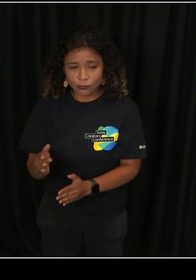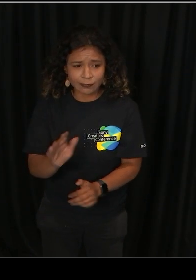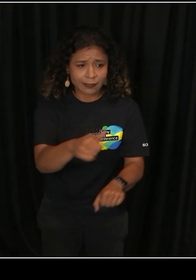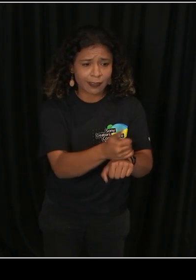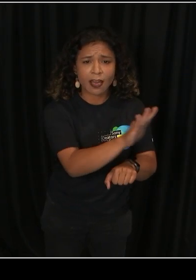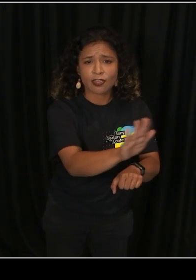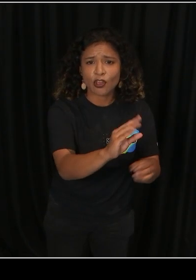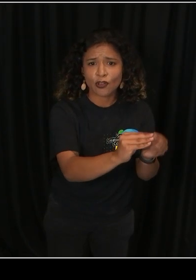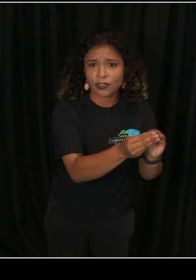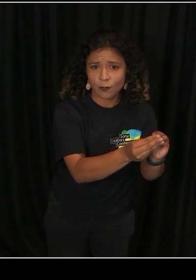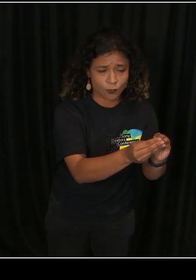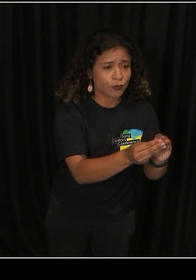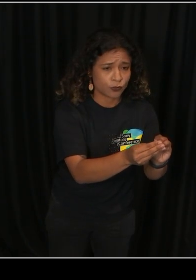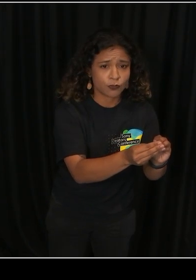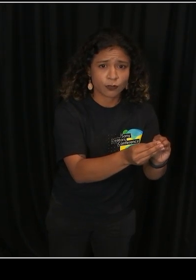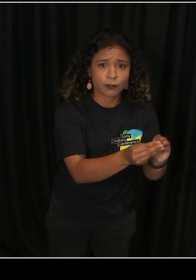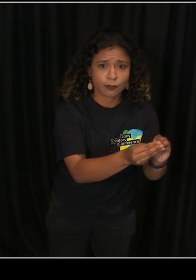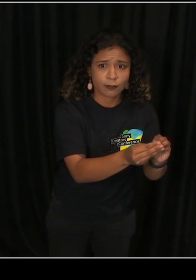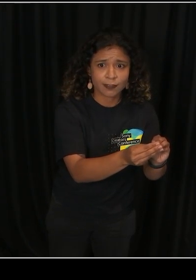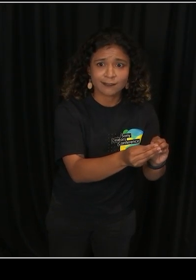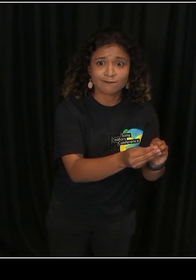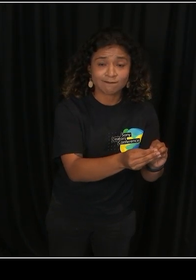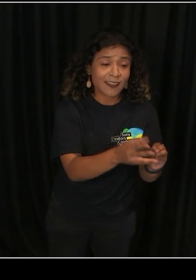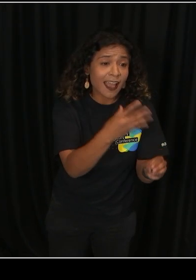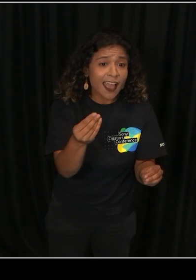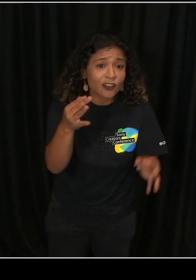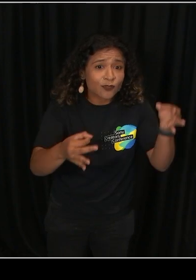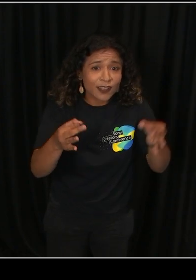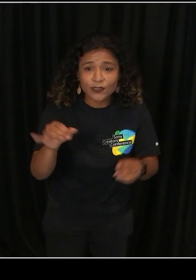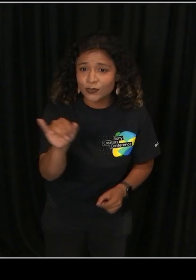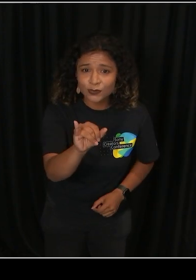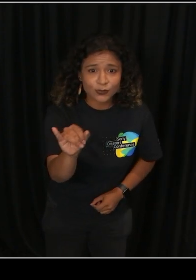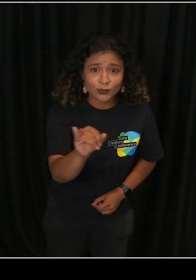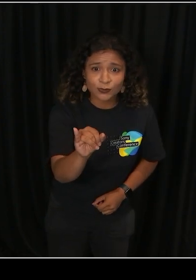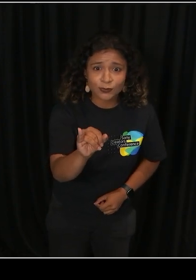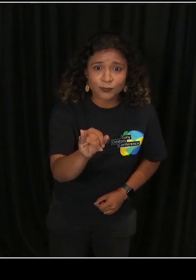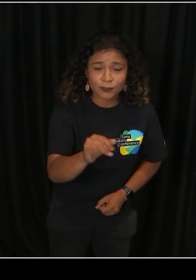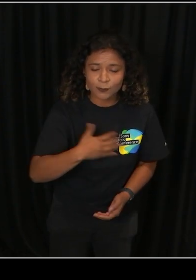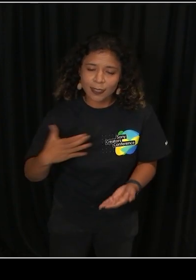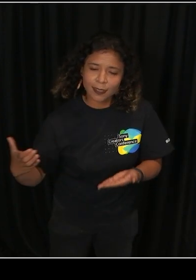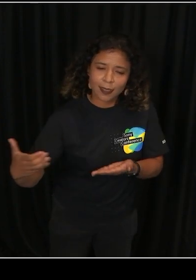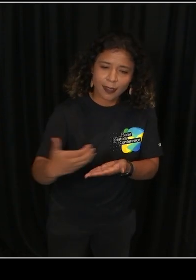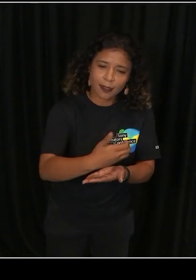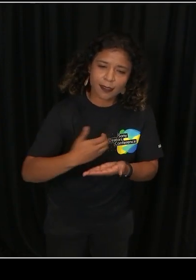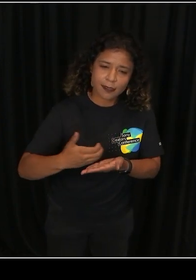including the referees. And all of that data is combined into the